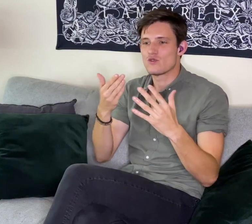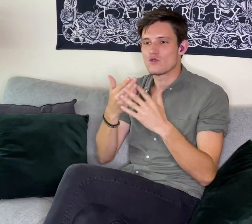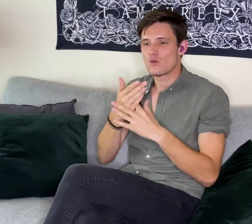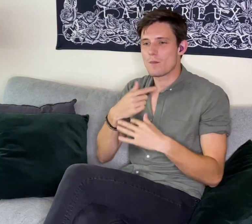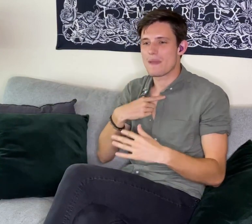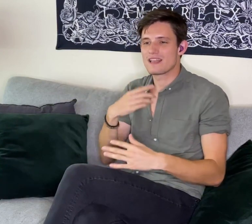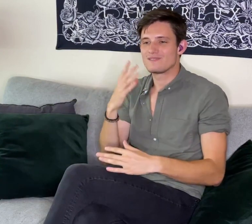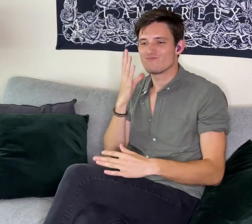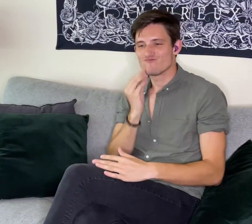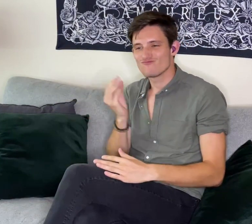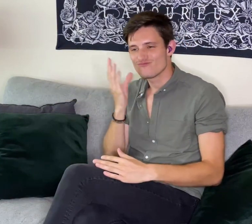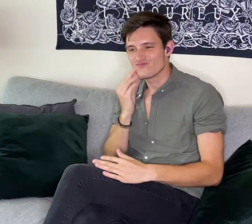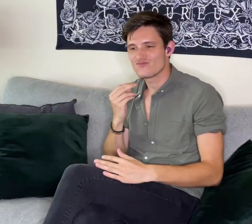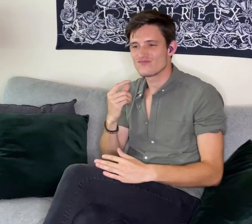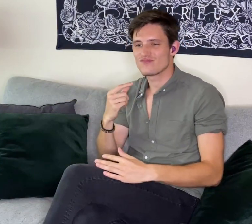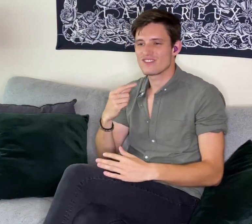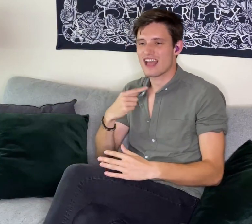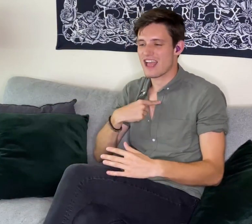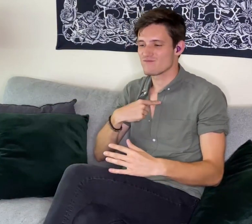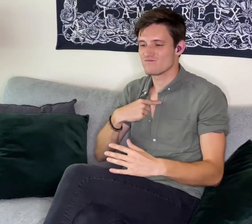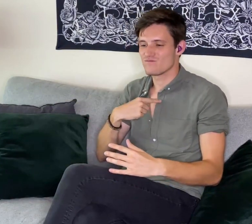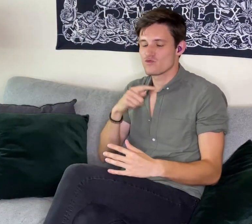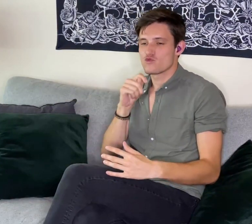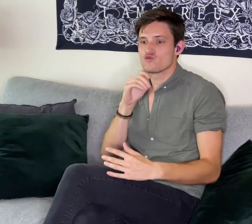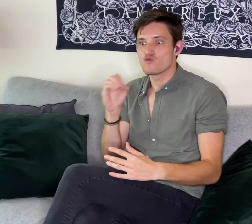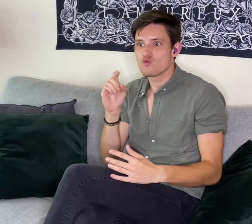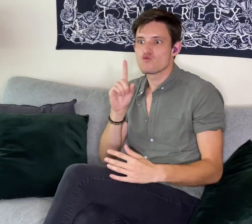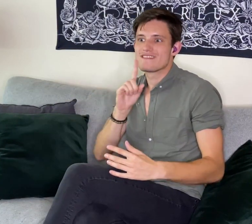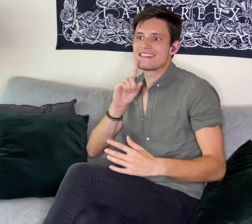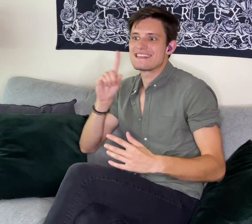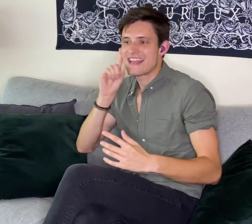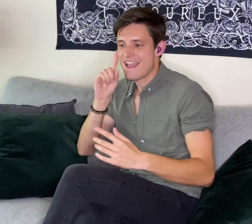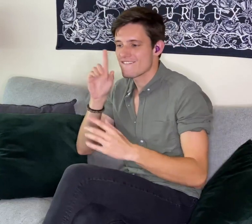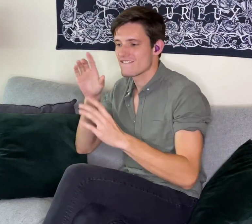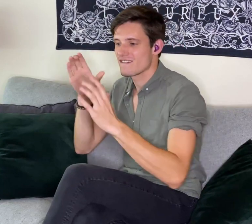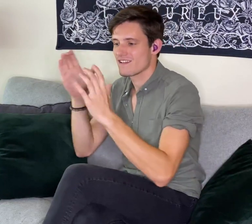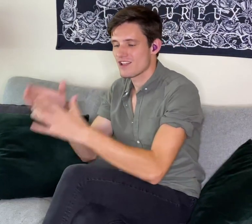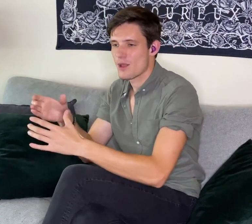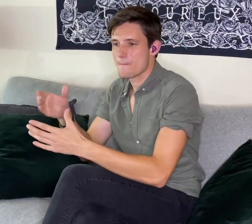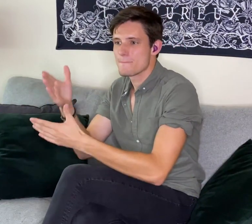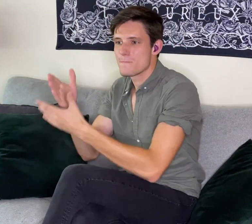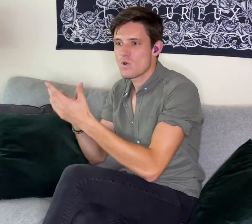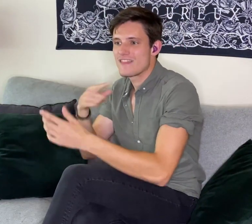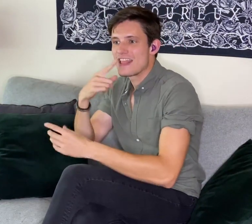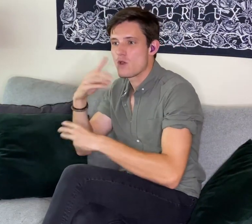Through my experiences, I was too Deaf to be a part